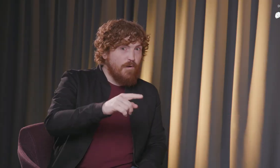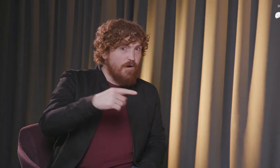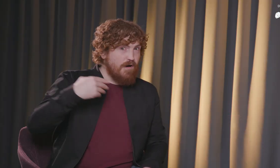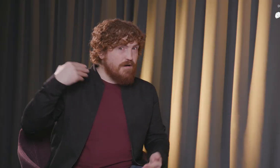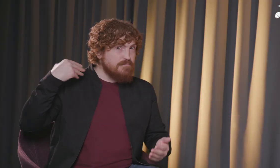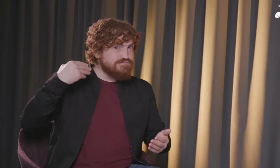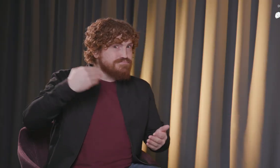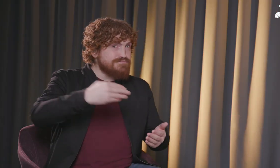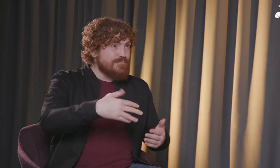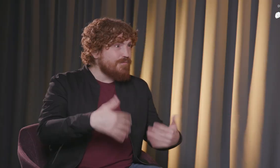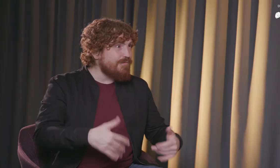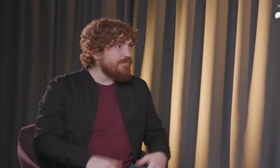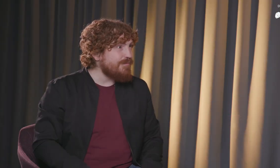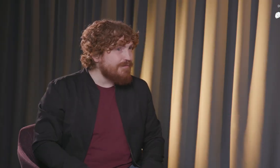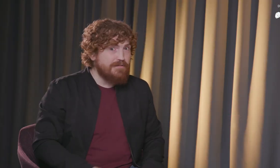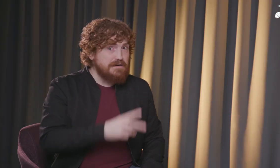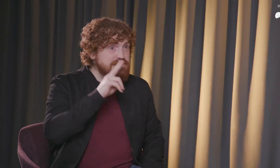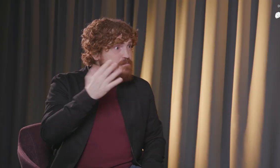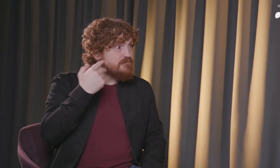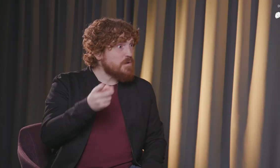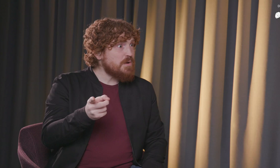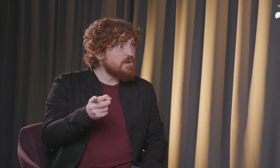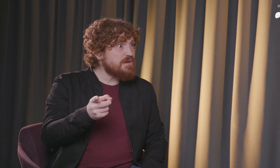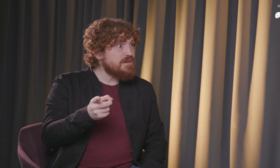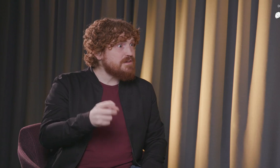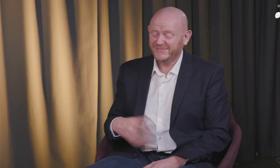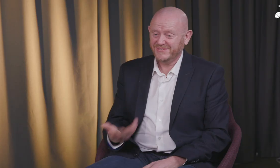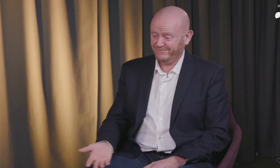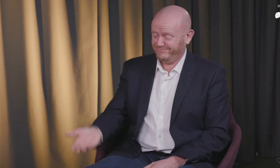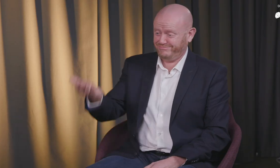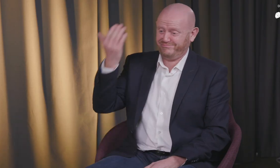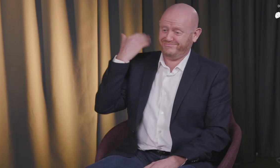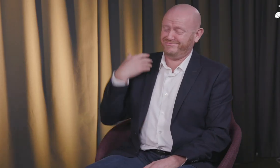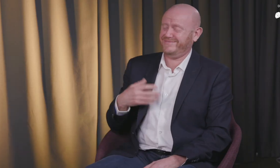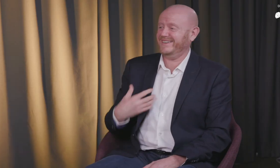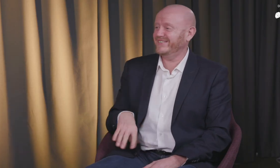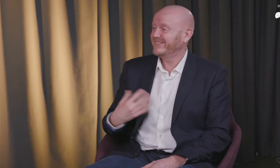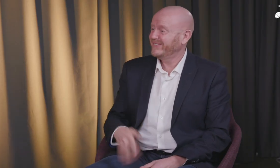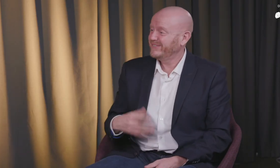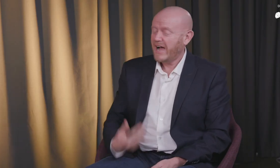Look at all of those clips from over the years, wow! Have you seen them before? No, they were a long time ago, wow.